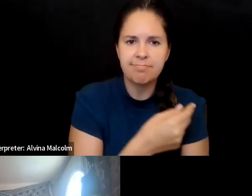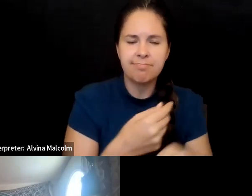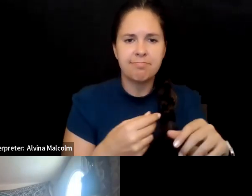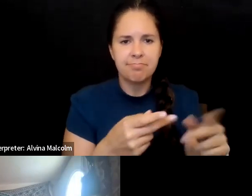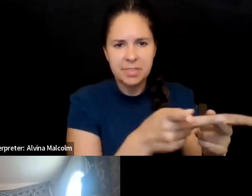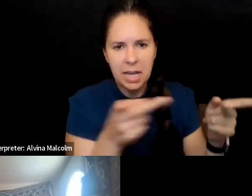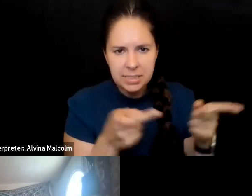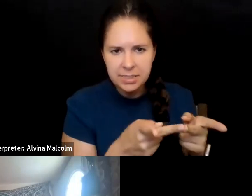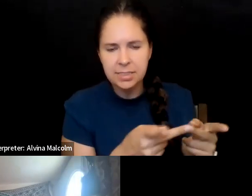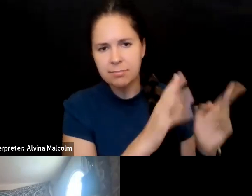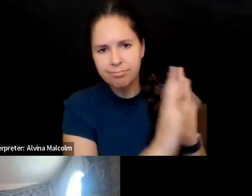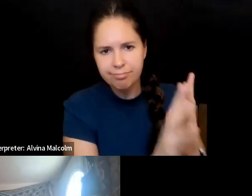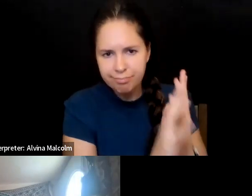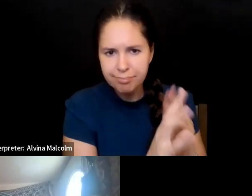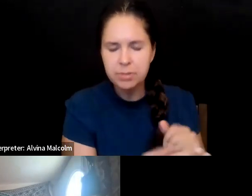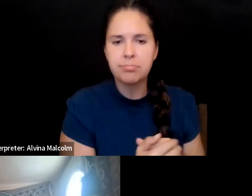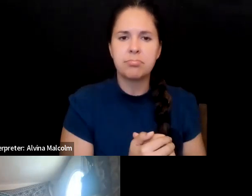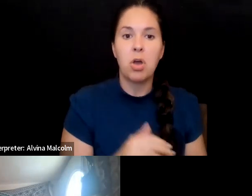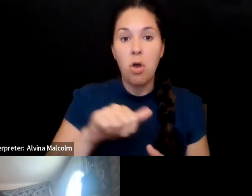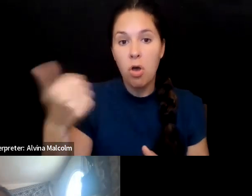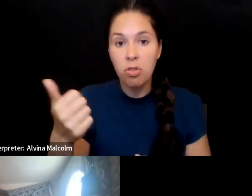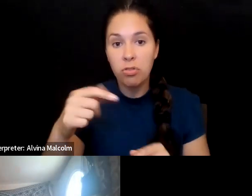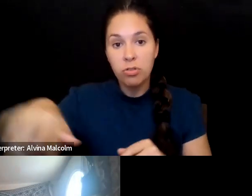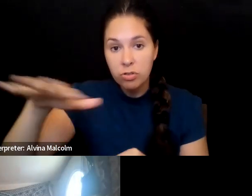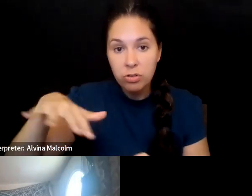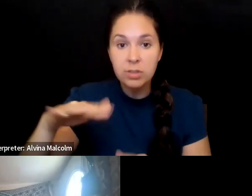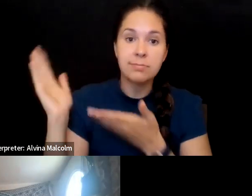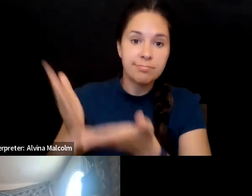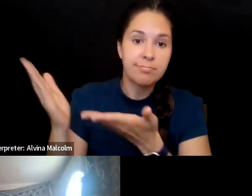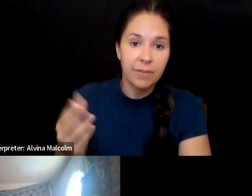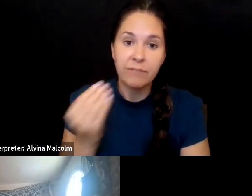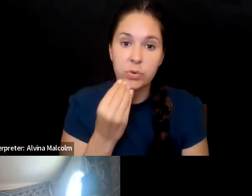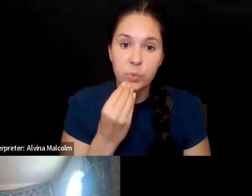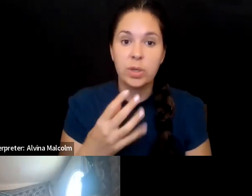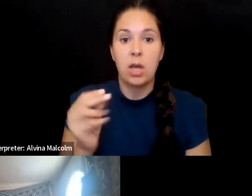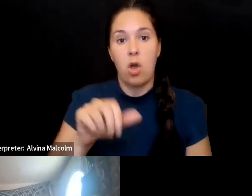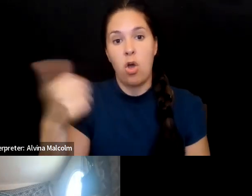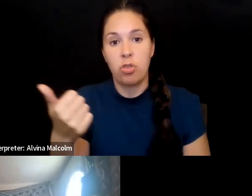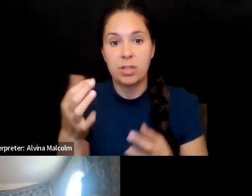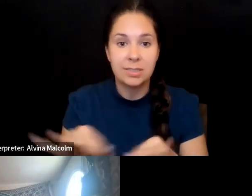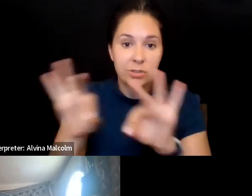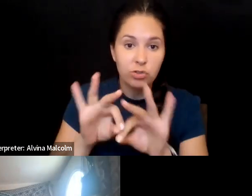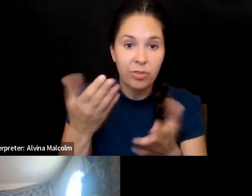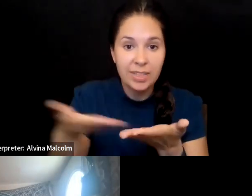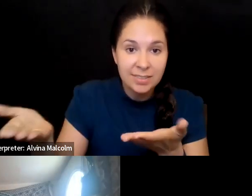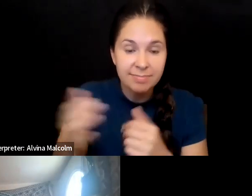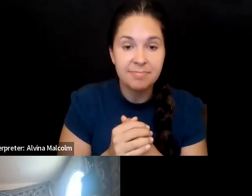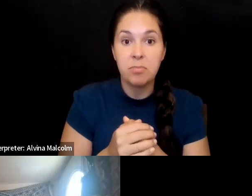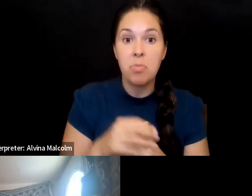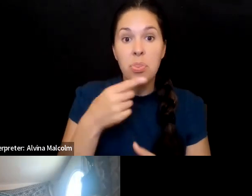preparedness response. As through COVID, many of you and many centers for